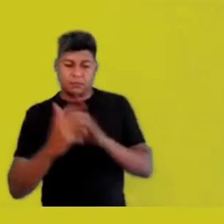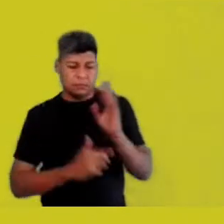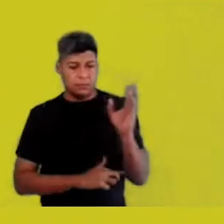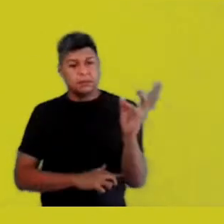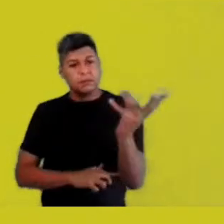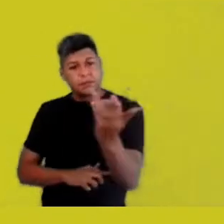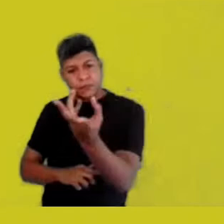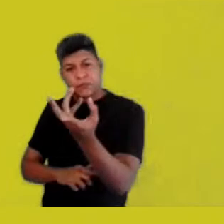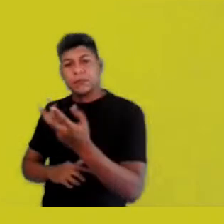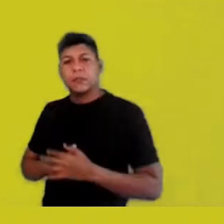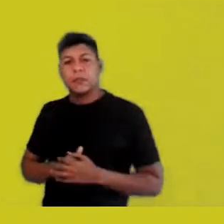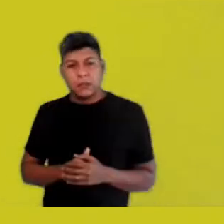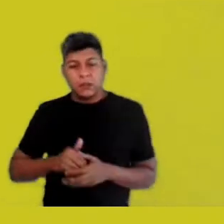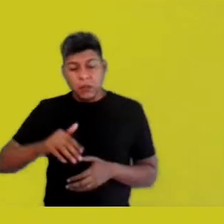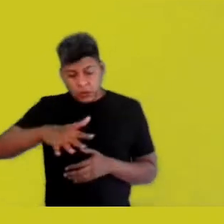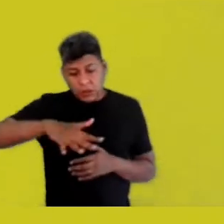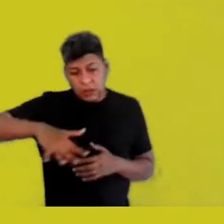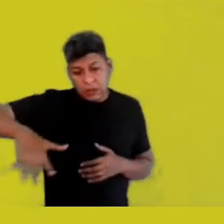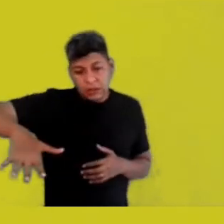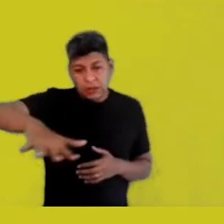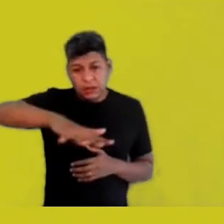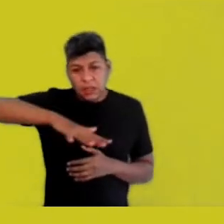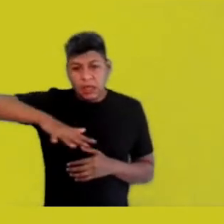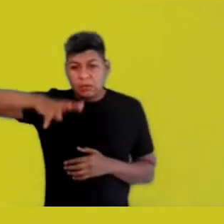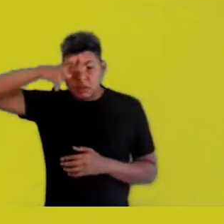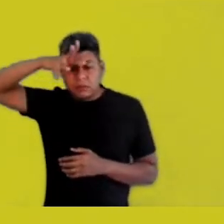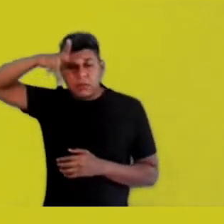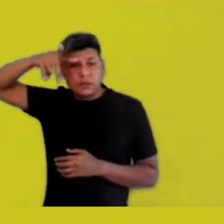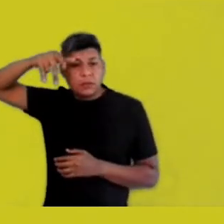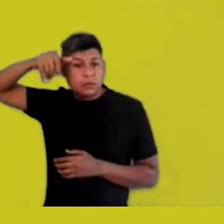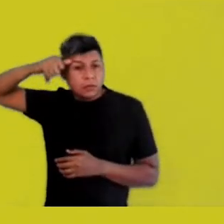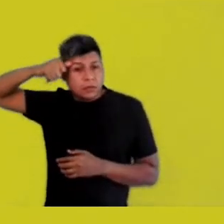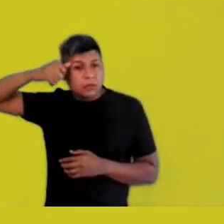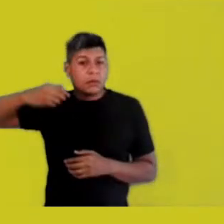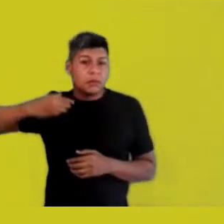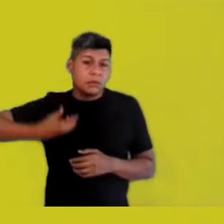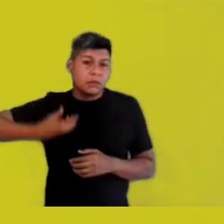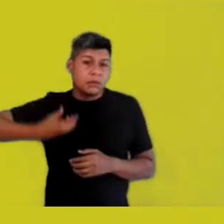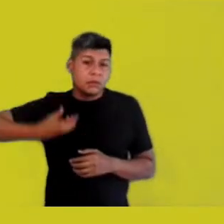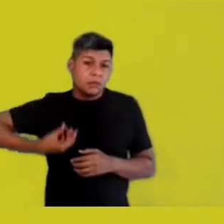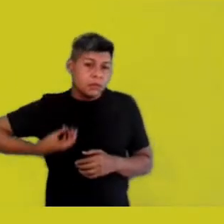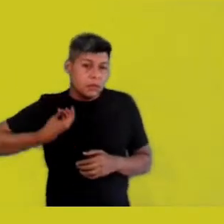the Amazon region, the evocation of a certain equatoriality,